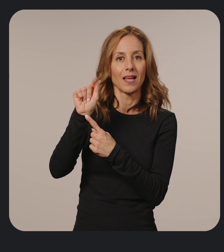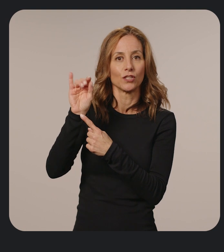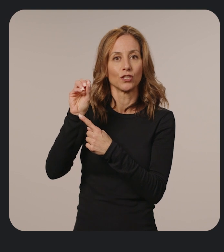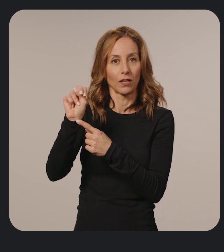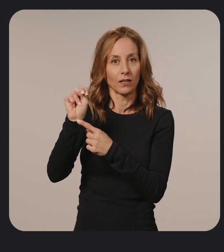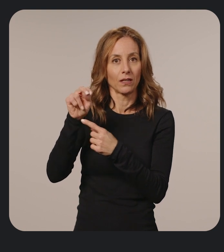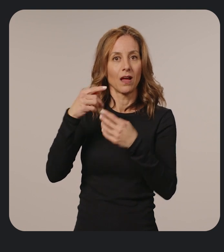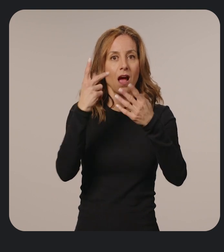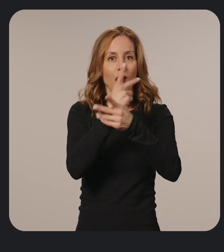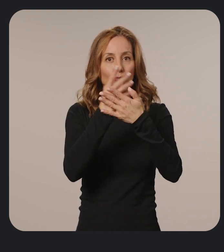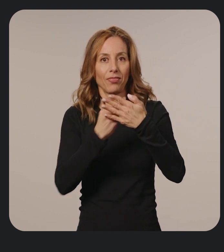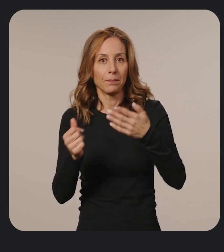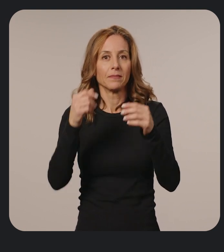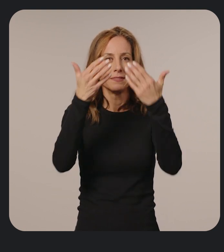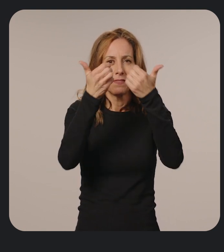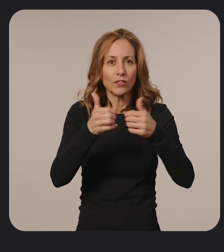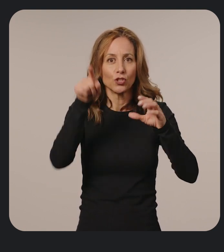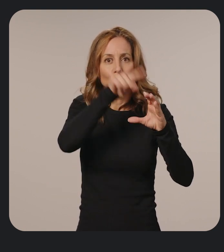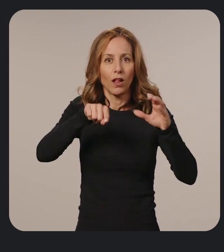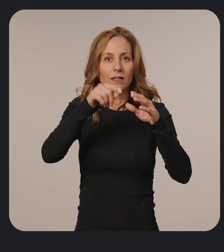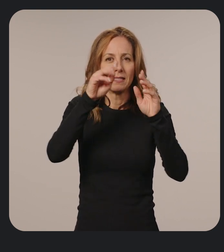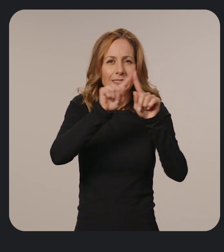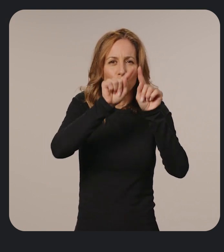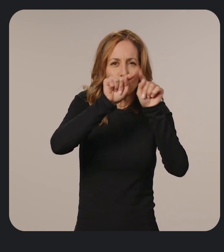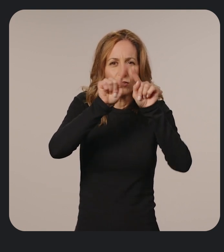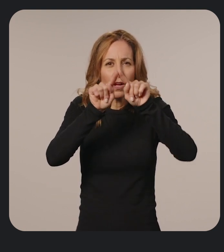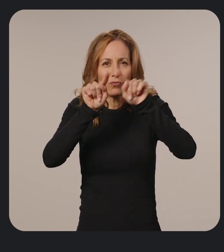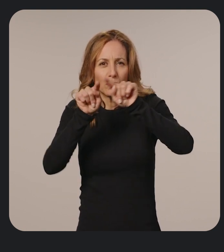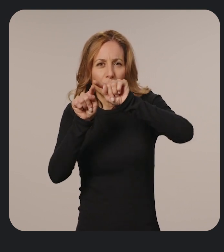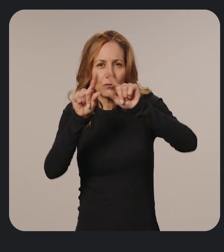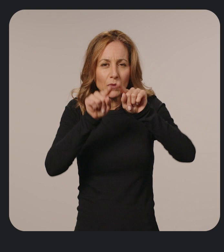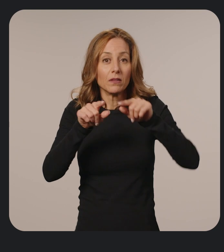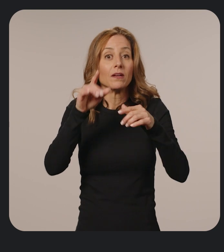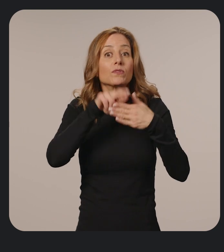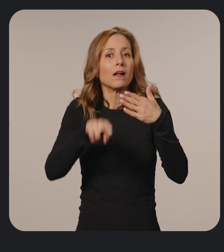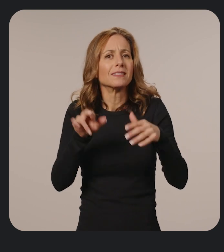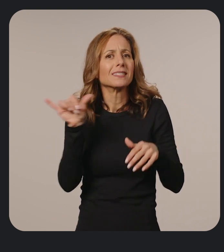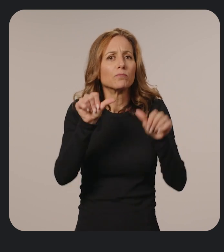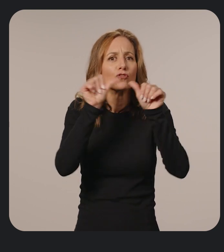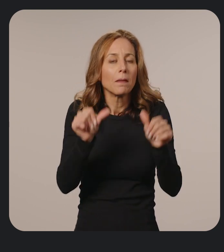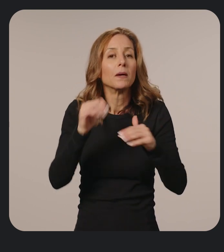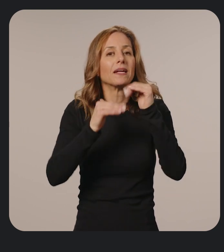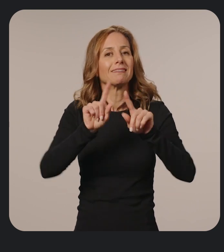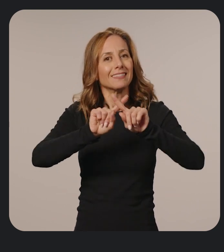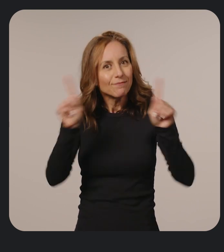it uses a tessellation algorithm to divide the circle itself into a bunch of triangles. The result is the same shape built